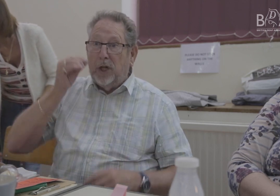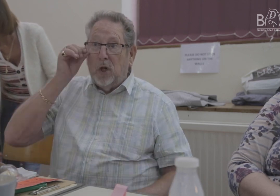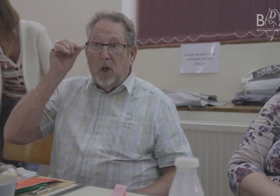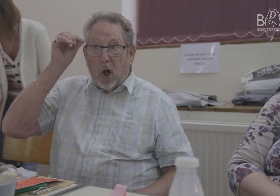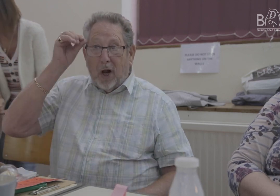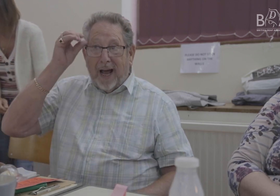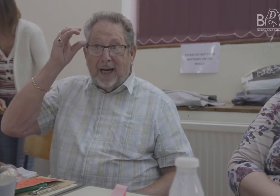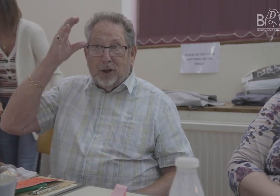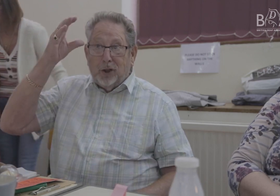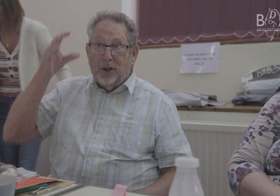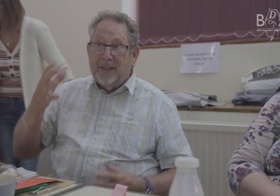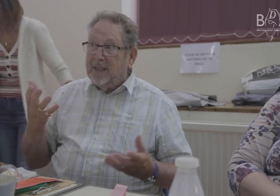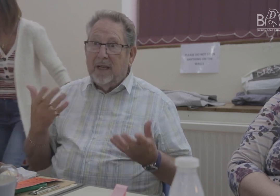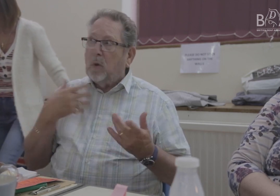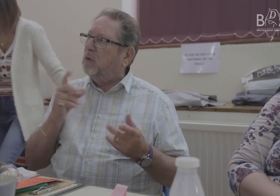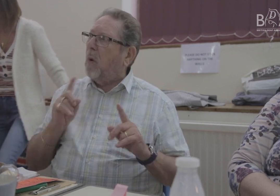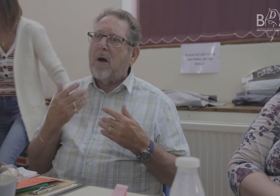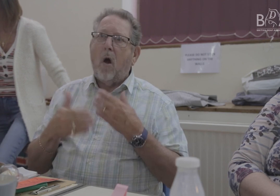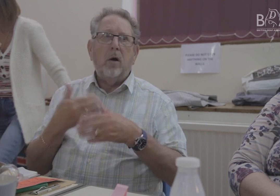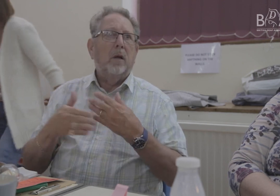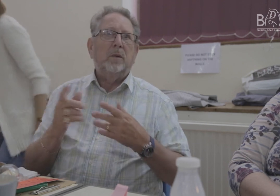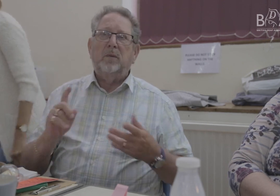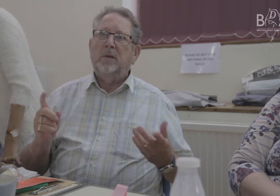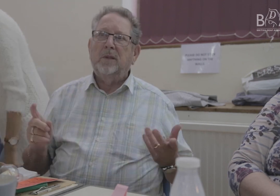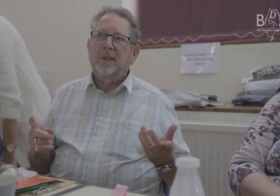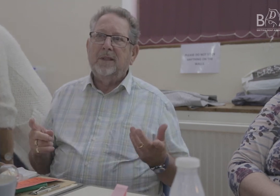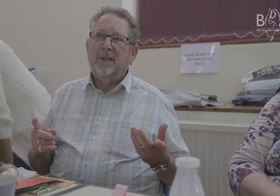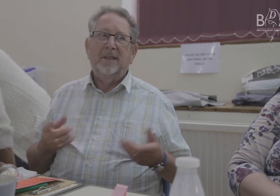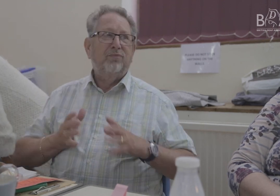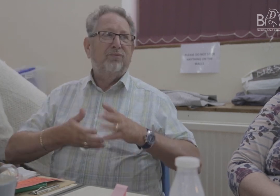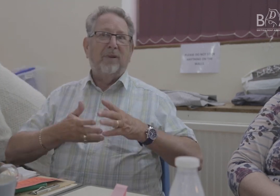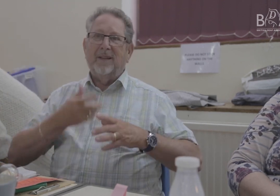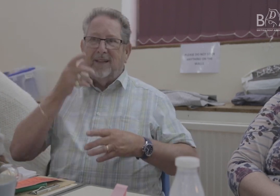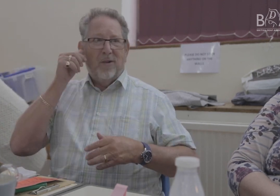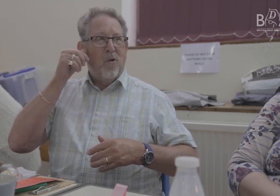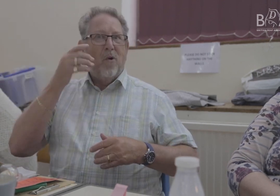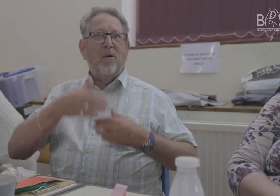that we are able to learn and gain knowledge and to be aware of what is going on in the world around us.